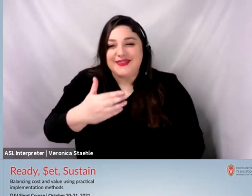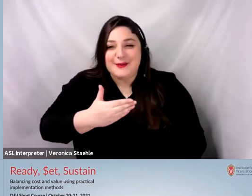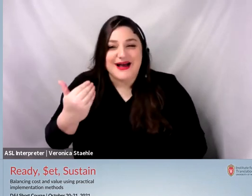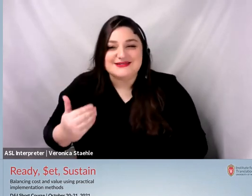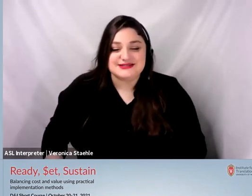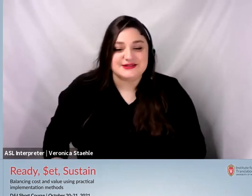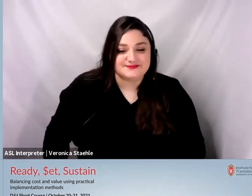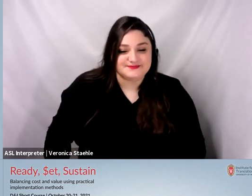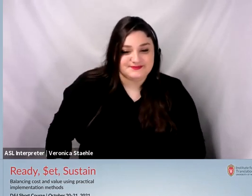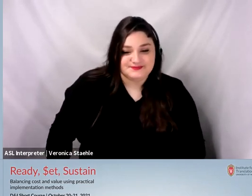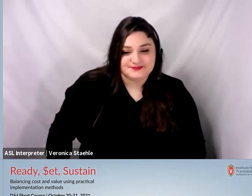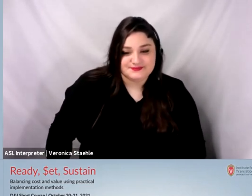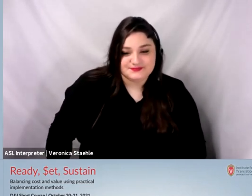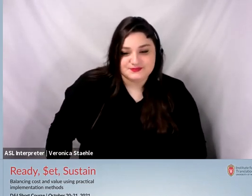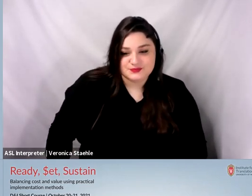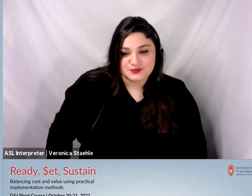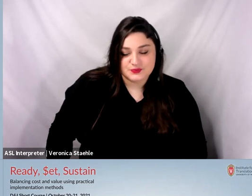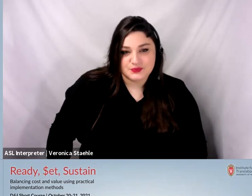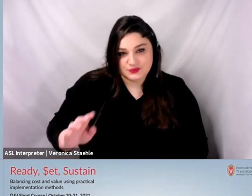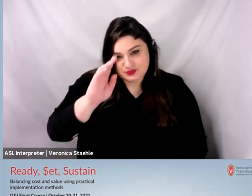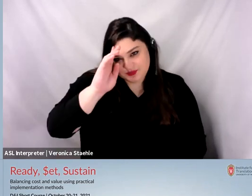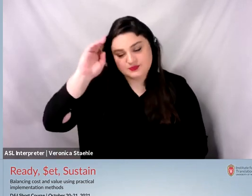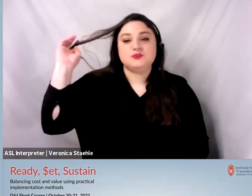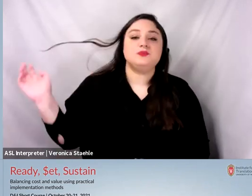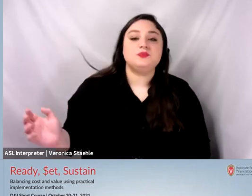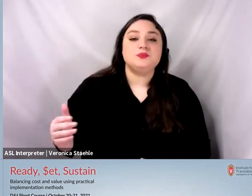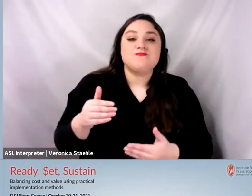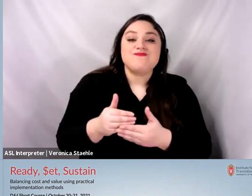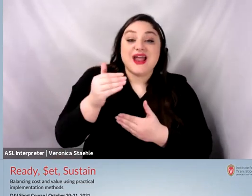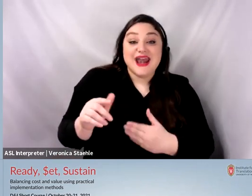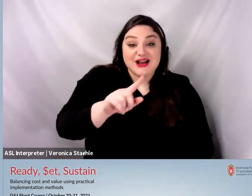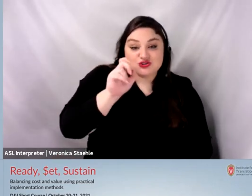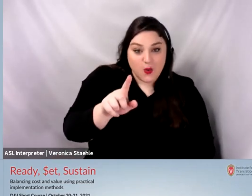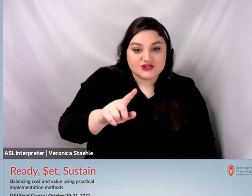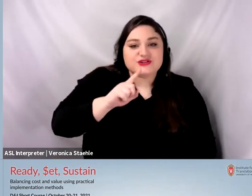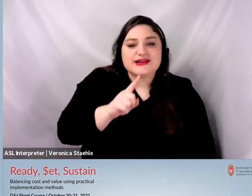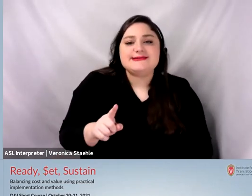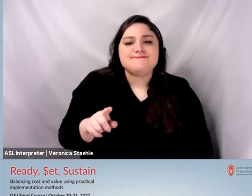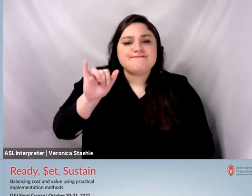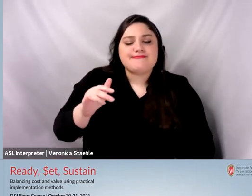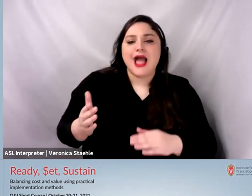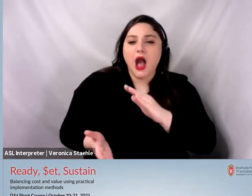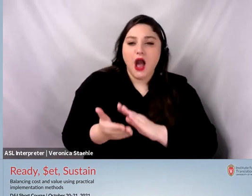Felice Resnik: So the next question with that i'm going to share is the Opera opera ization operational ization.